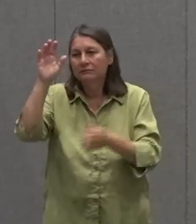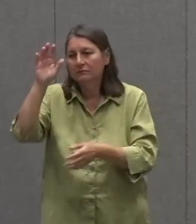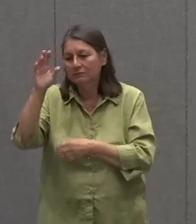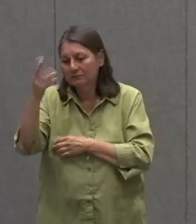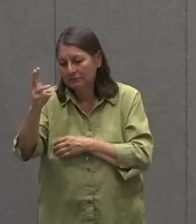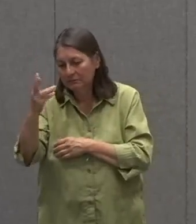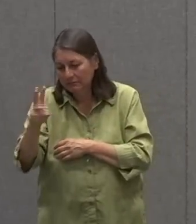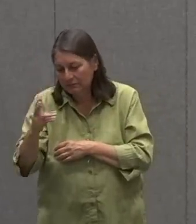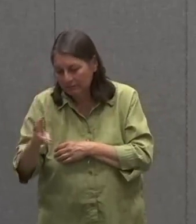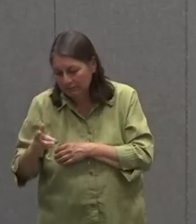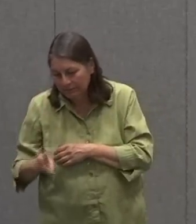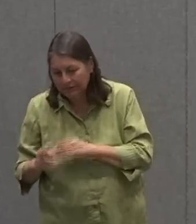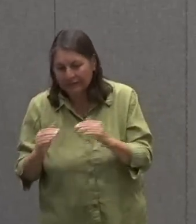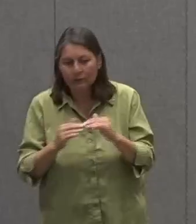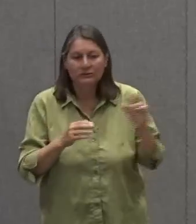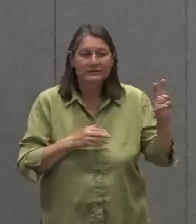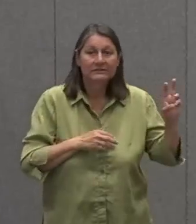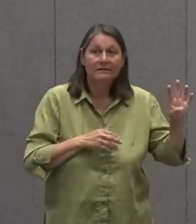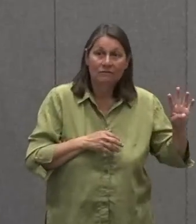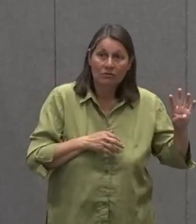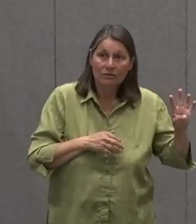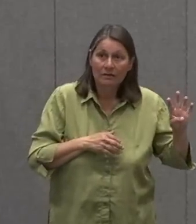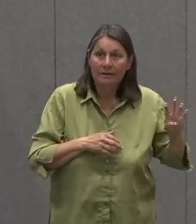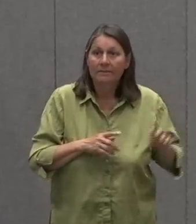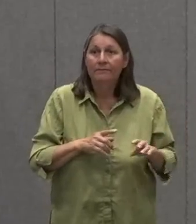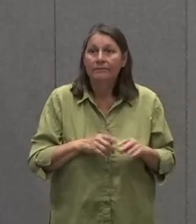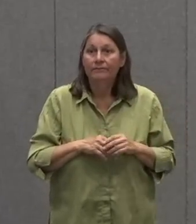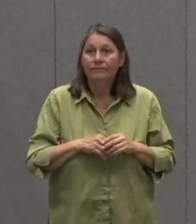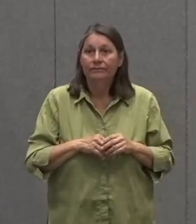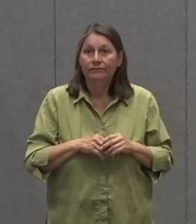that these two numbers right here, they are actually called factor pairs,